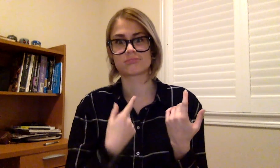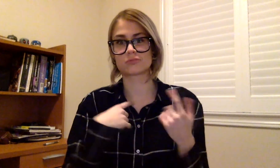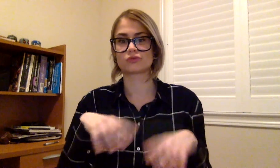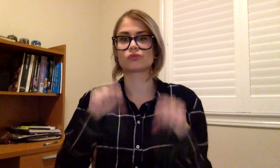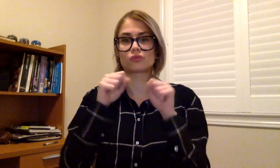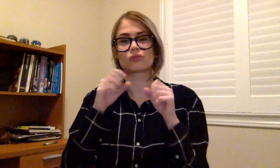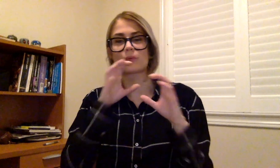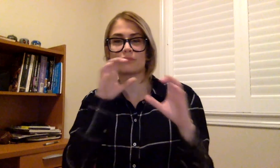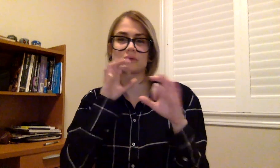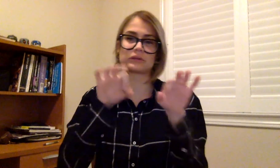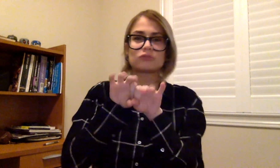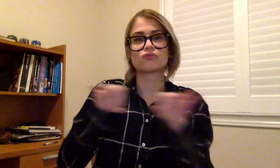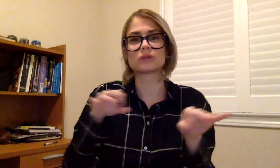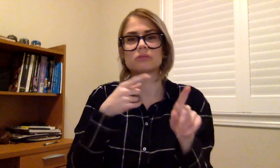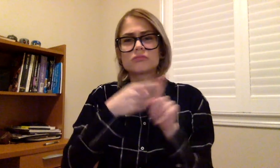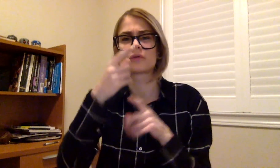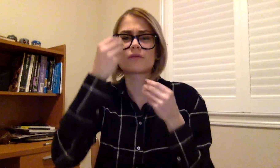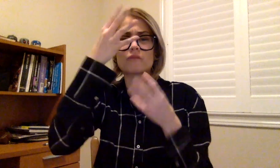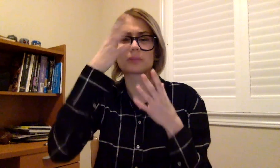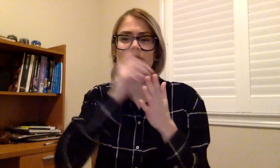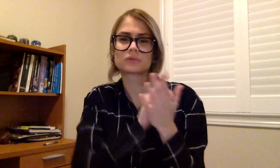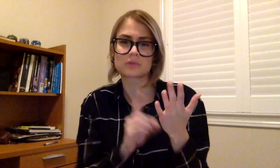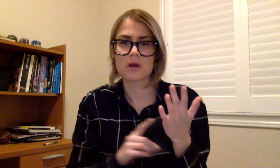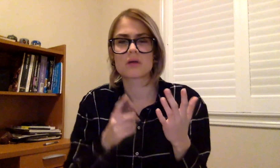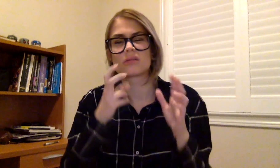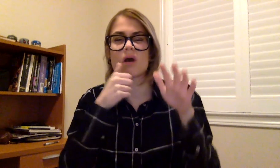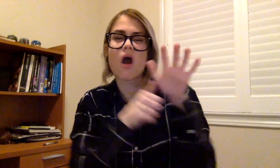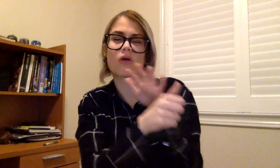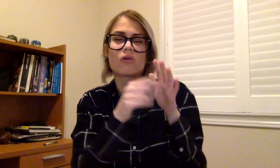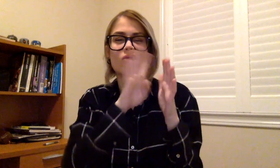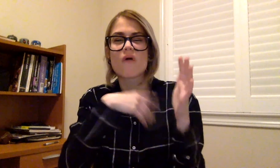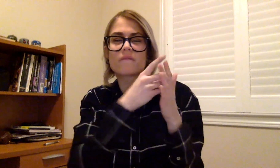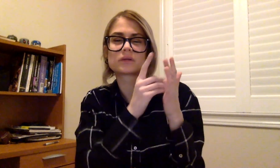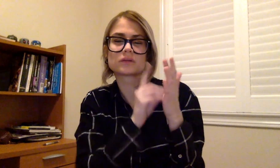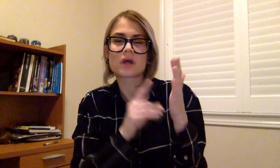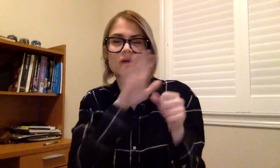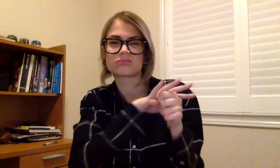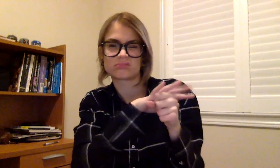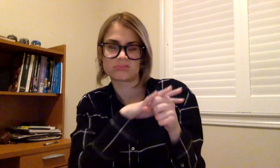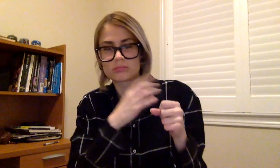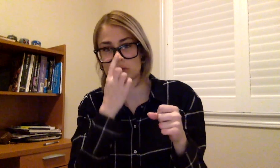I took a communication degree; the program was called Information Design that focused graphic design area.